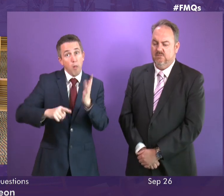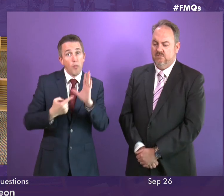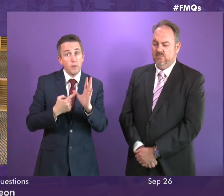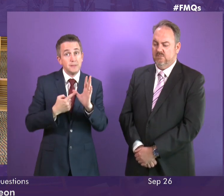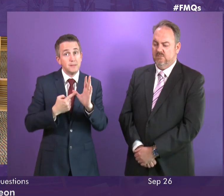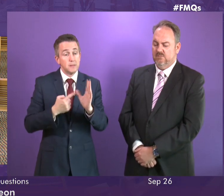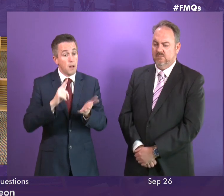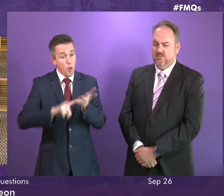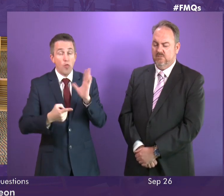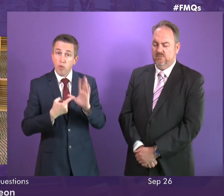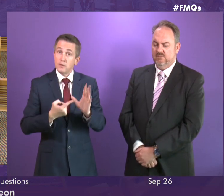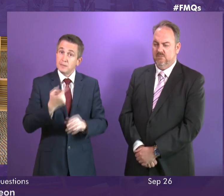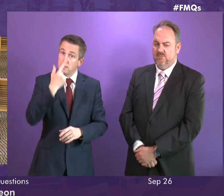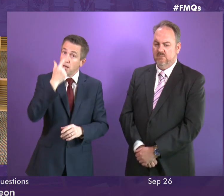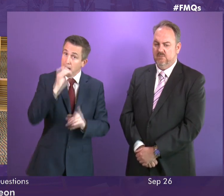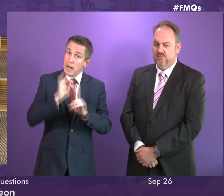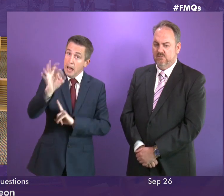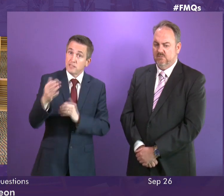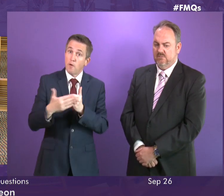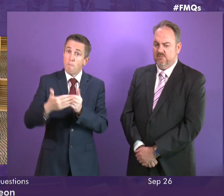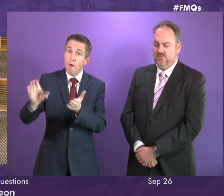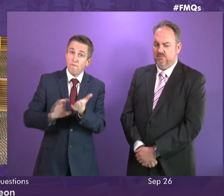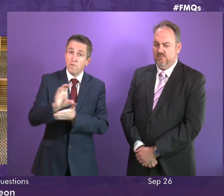are able to submit further funding requests for EU exit costs through the submission of